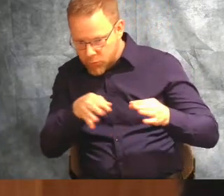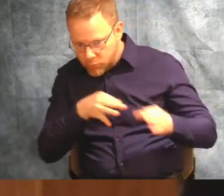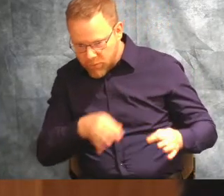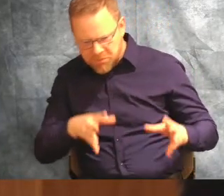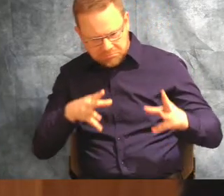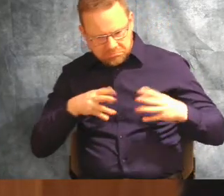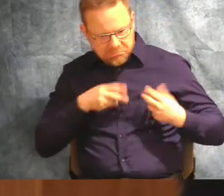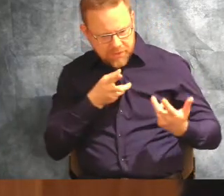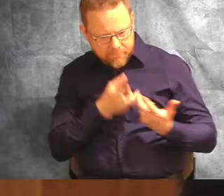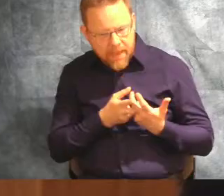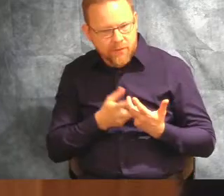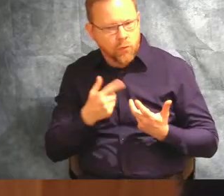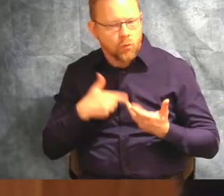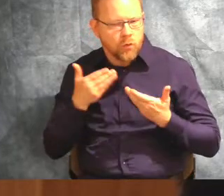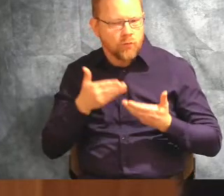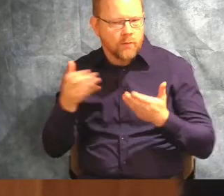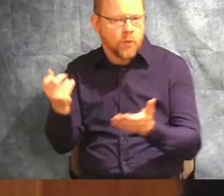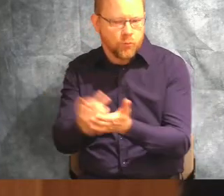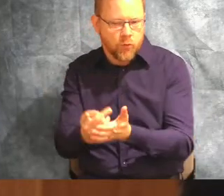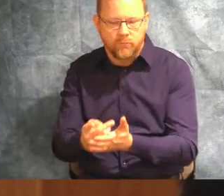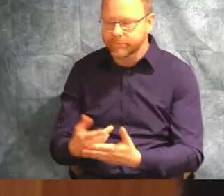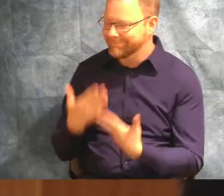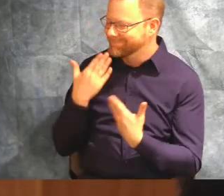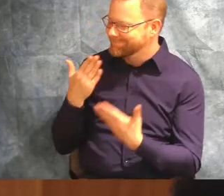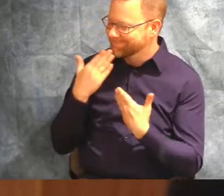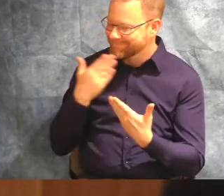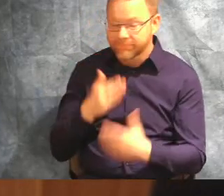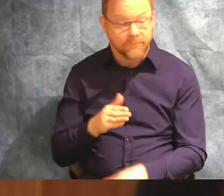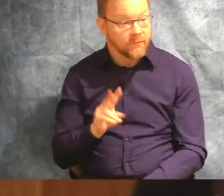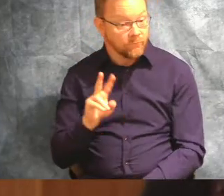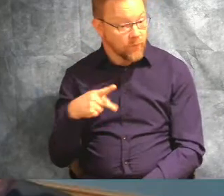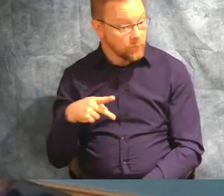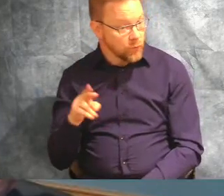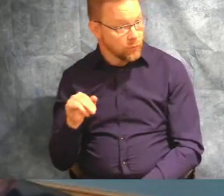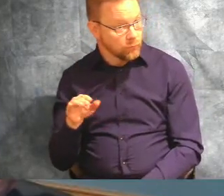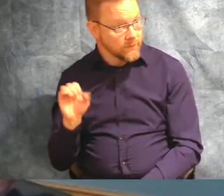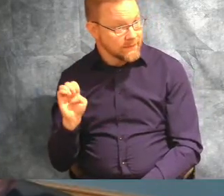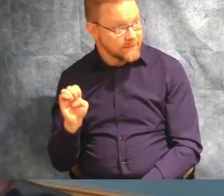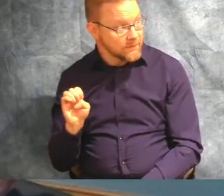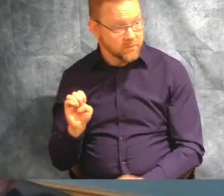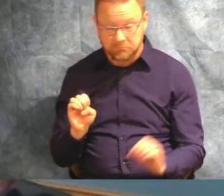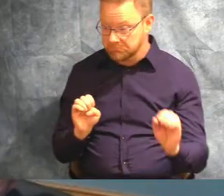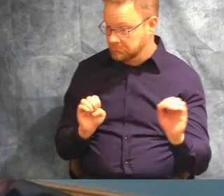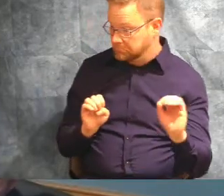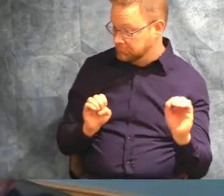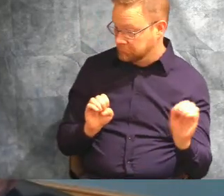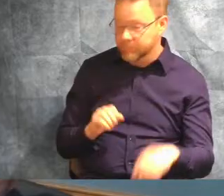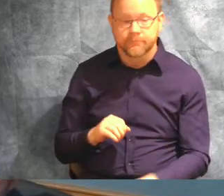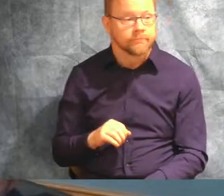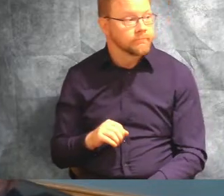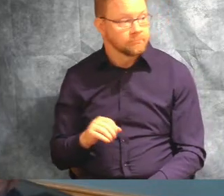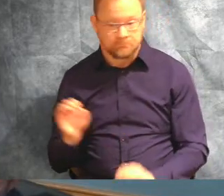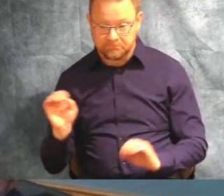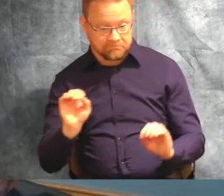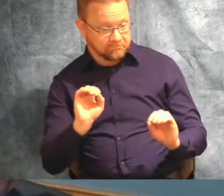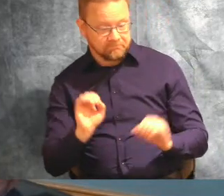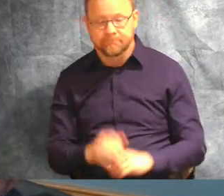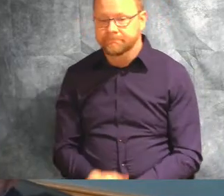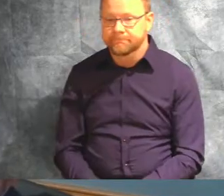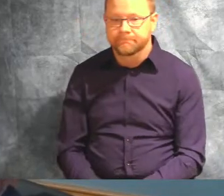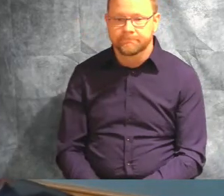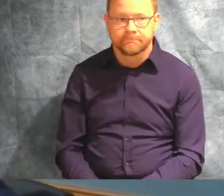vacation be approved. Thank you so much, uh, Vice President Reece. No questions. Yes. Okay. Um,